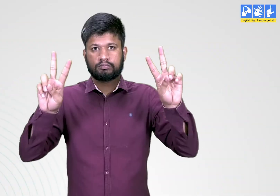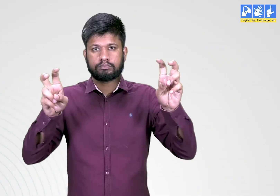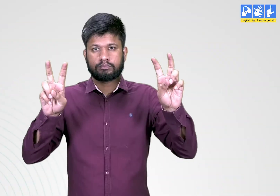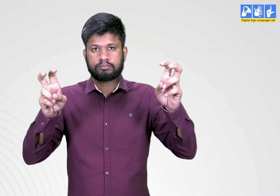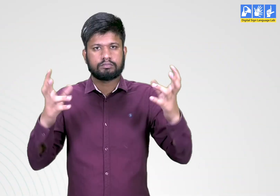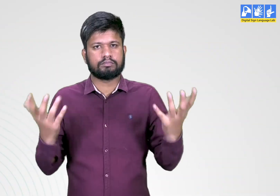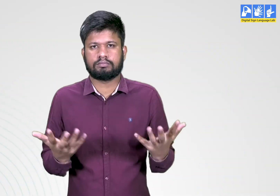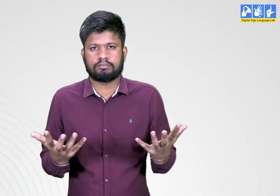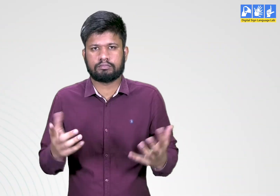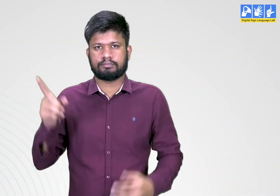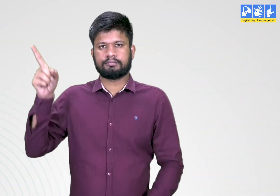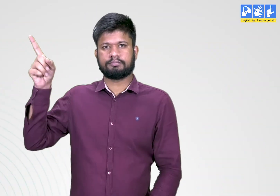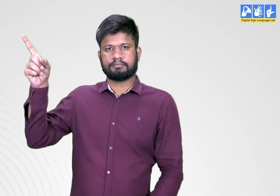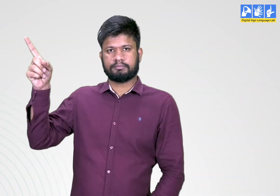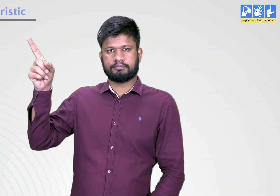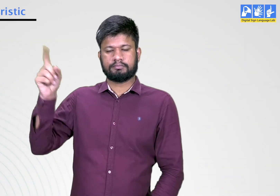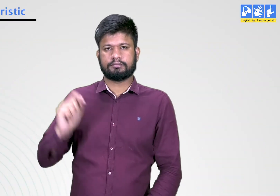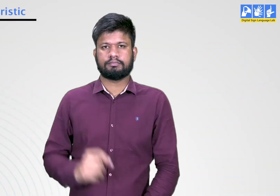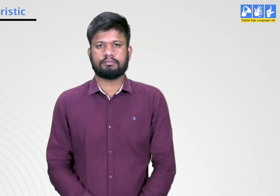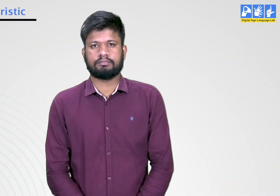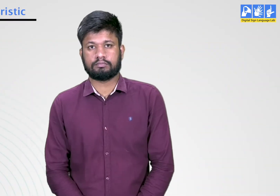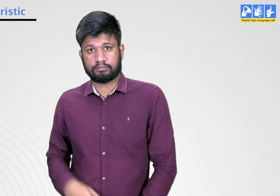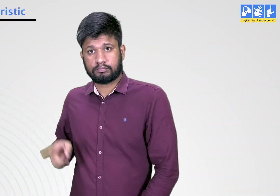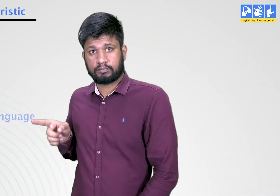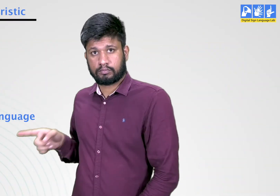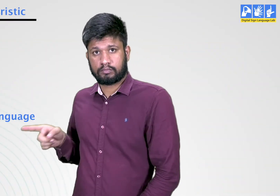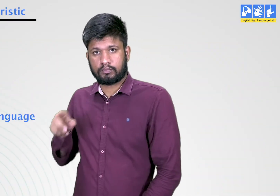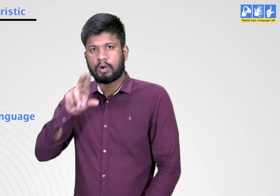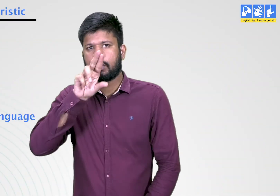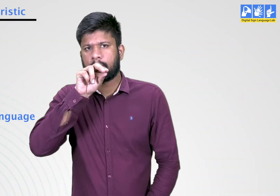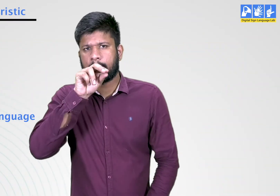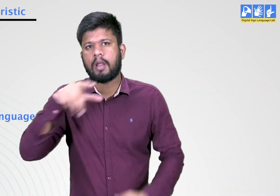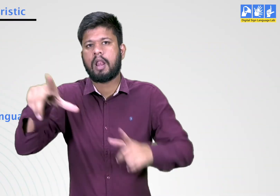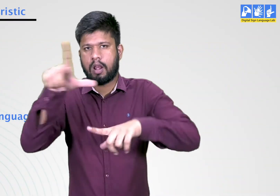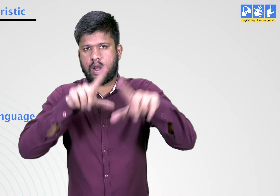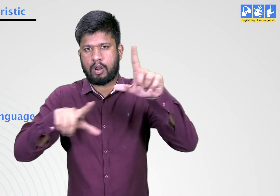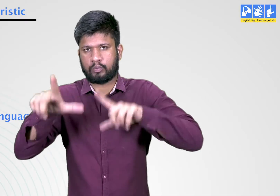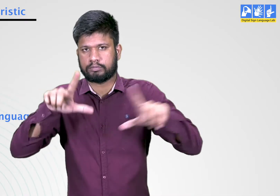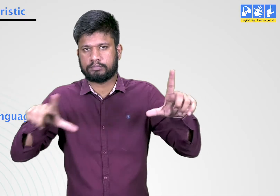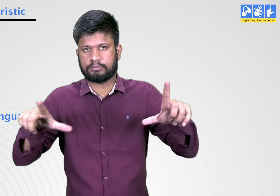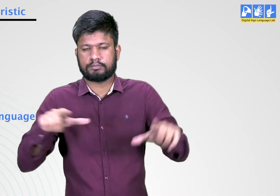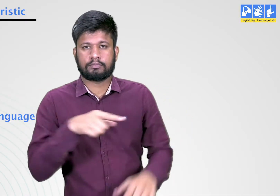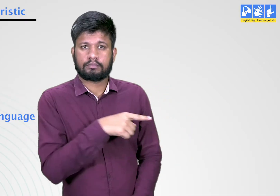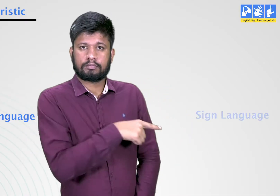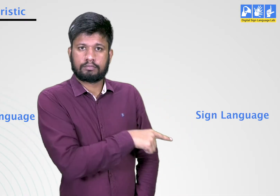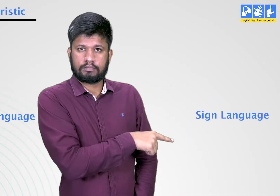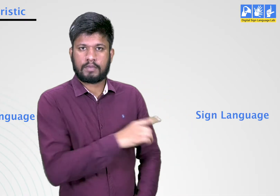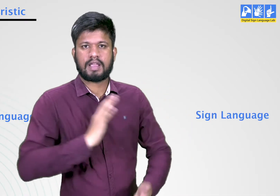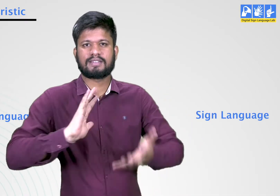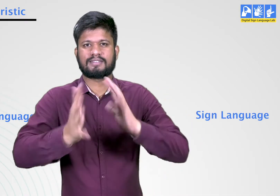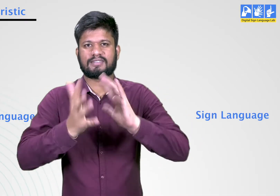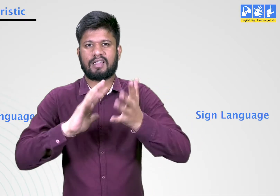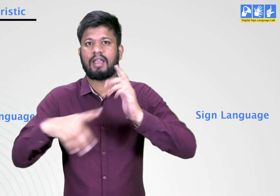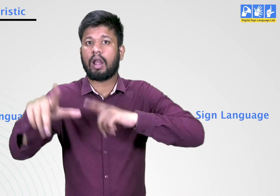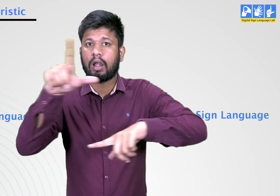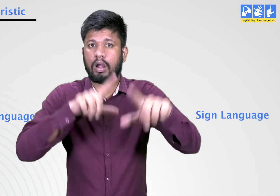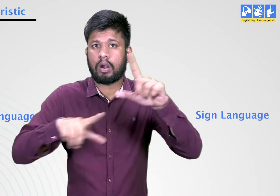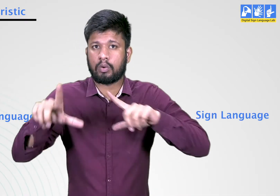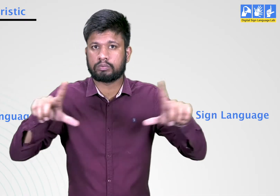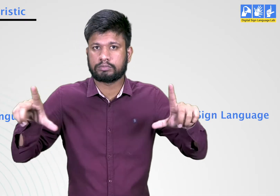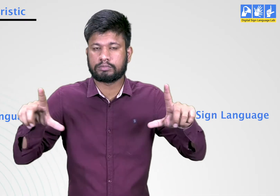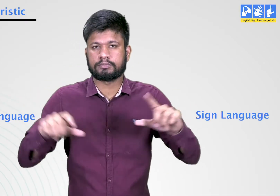Next is Characteristics of Verbal Language and Sign Language.